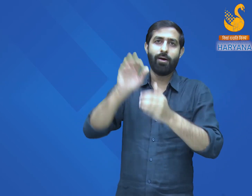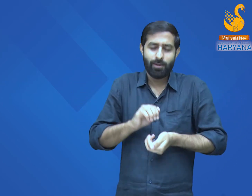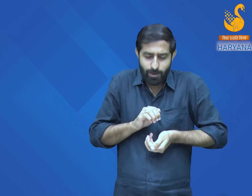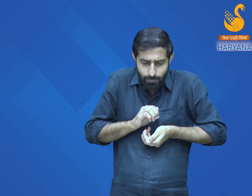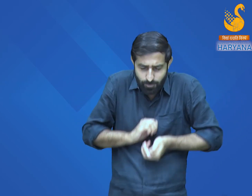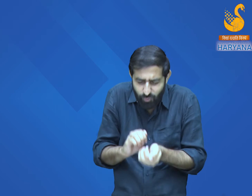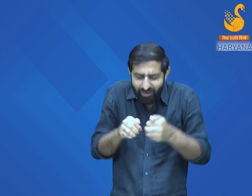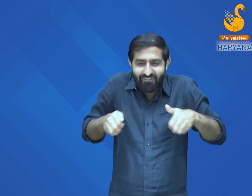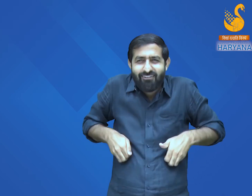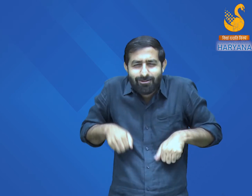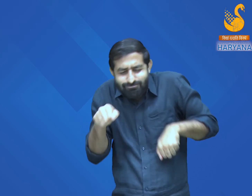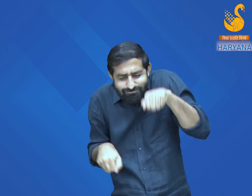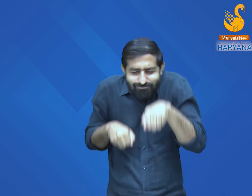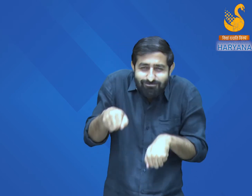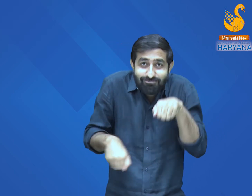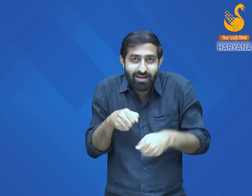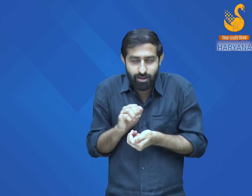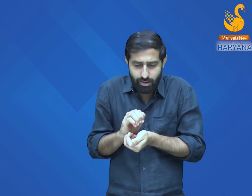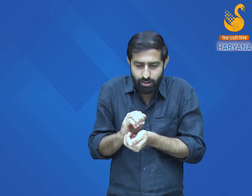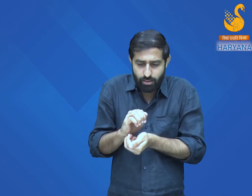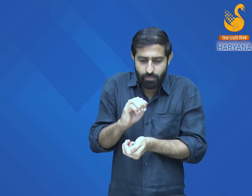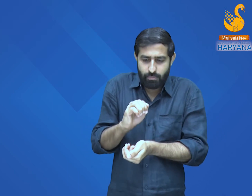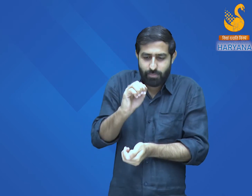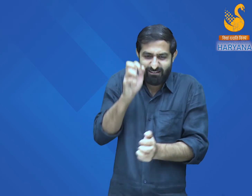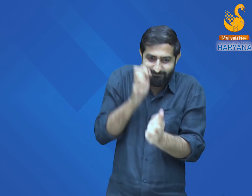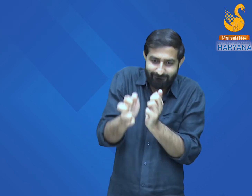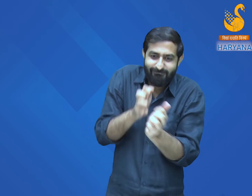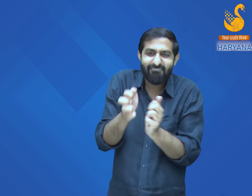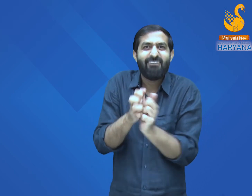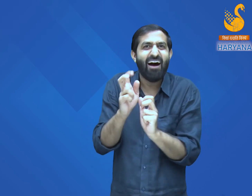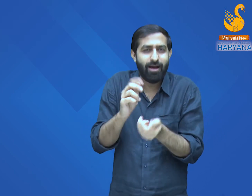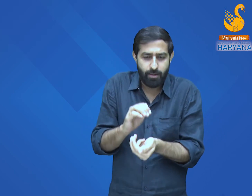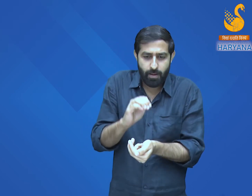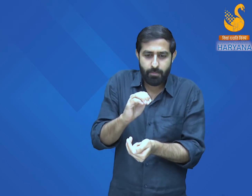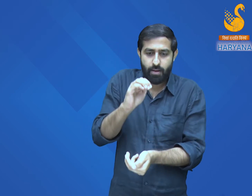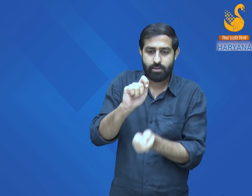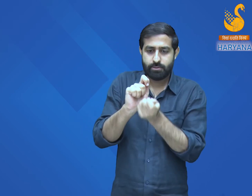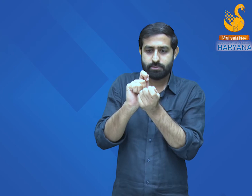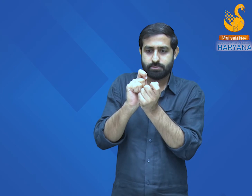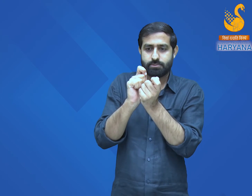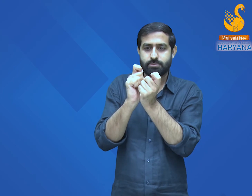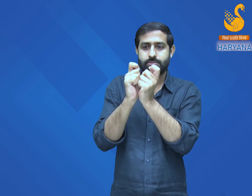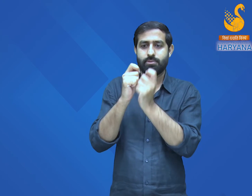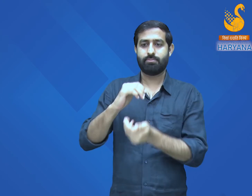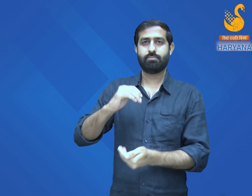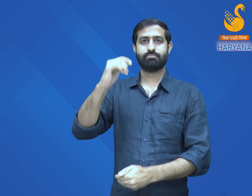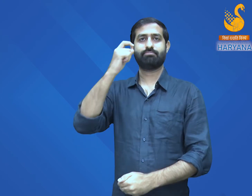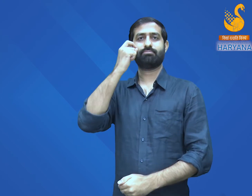It is a process of change by which people originated from ape-like ancestors.